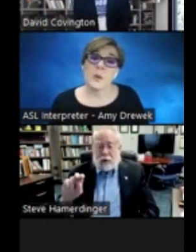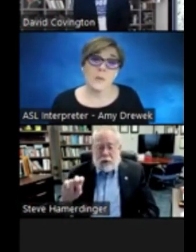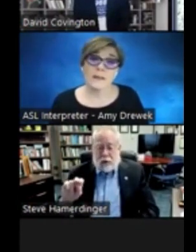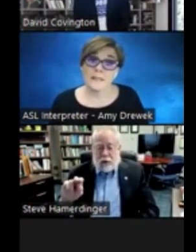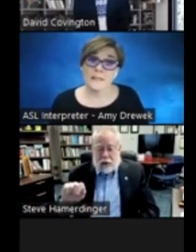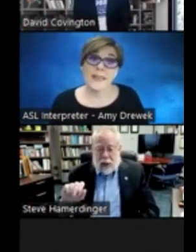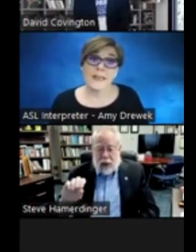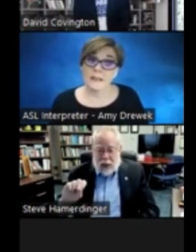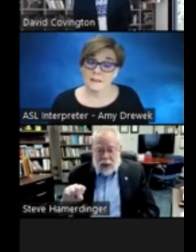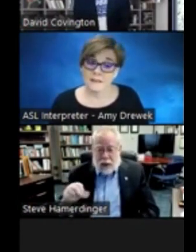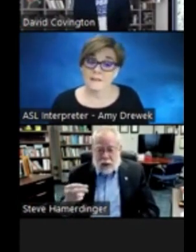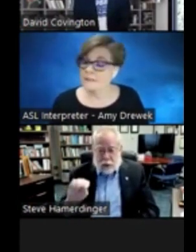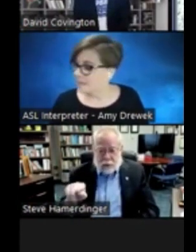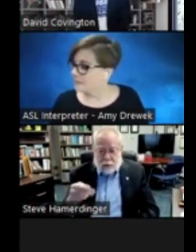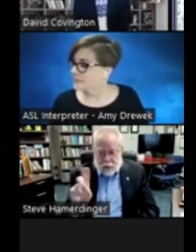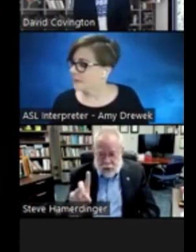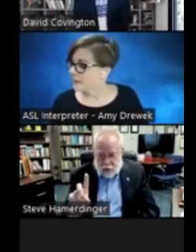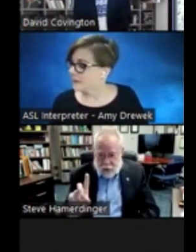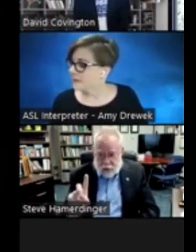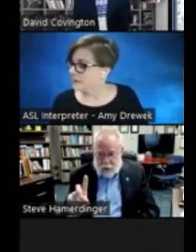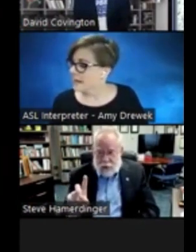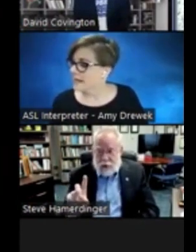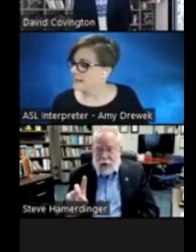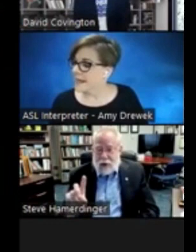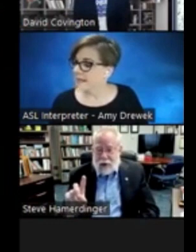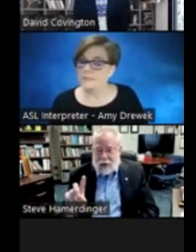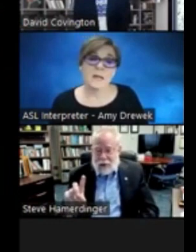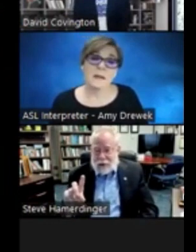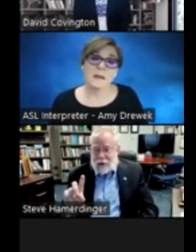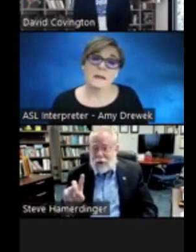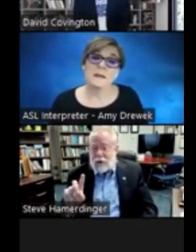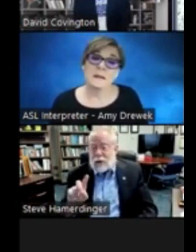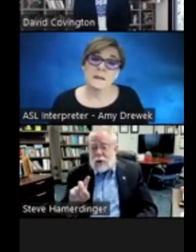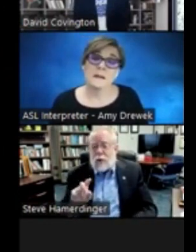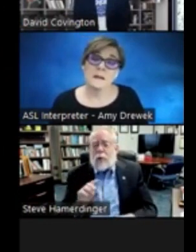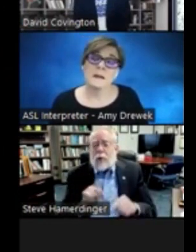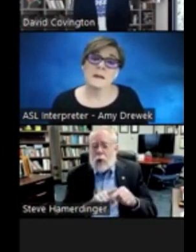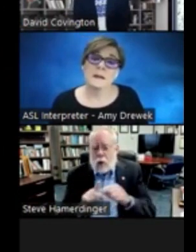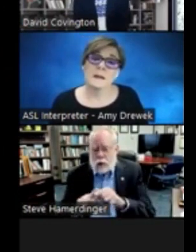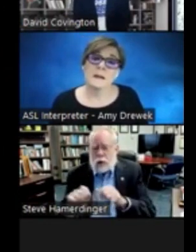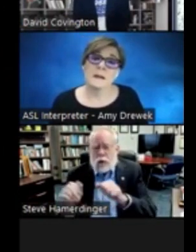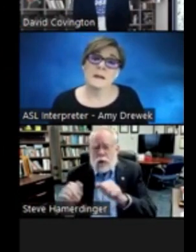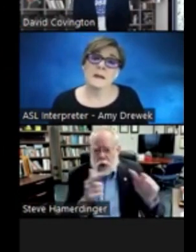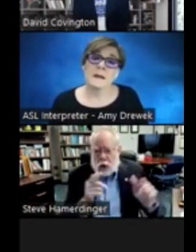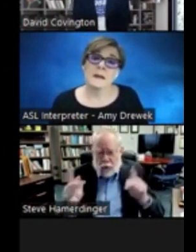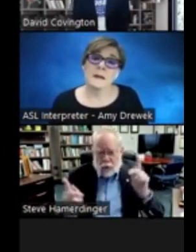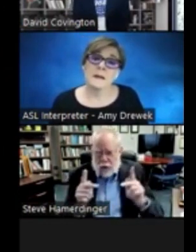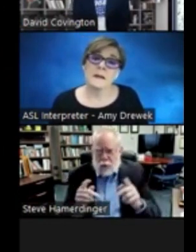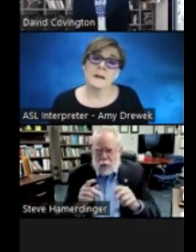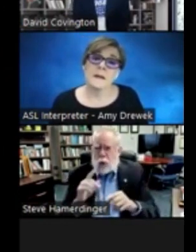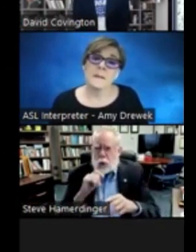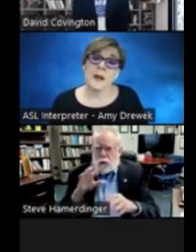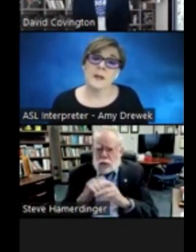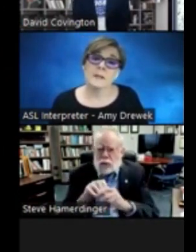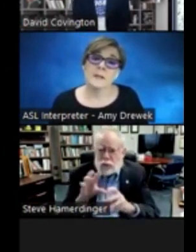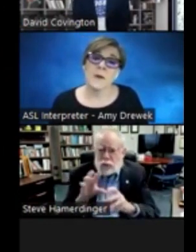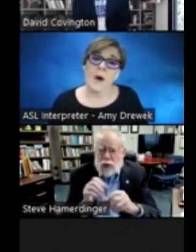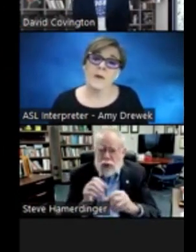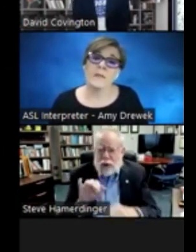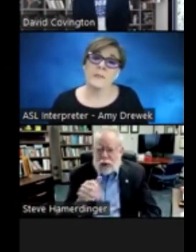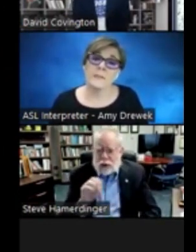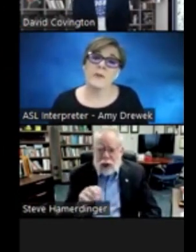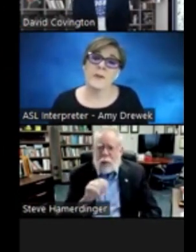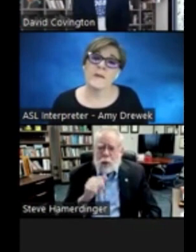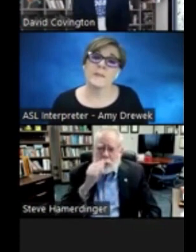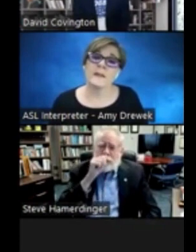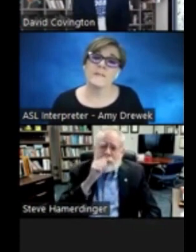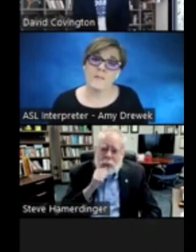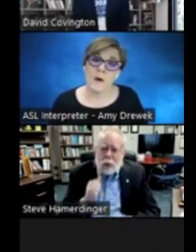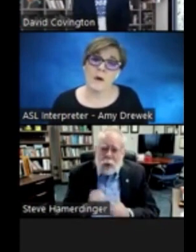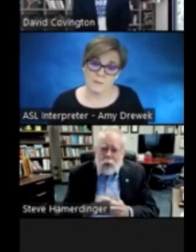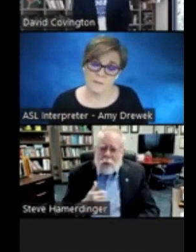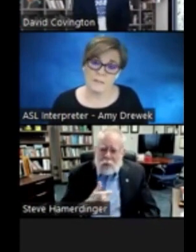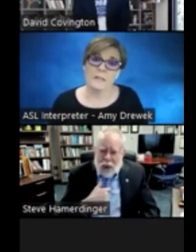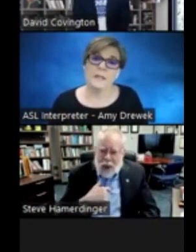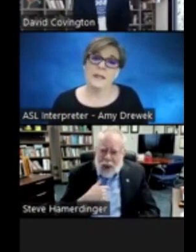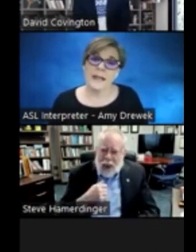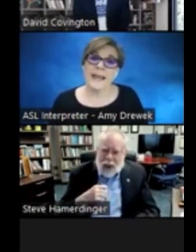SO WE WANT TO THANK SAMHSA AND NASDA AND ALL OF THE PEOPLE WHO ARE INVOLVED